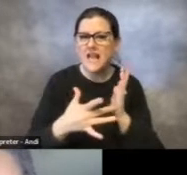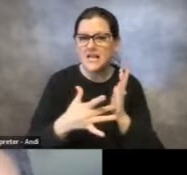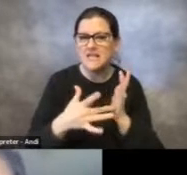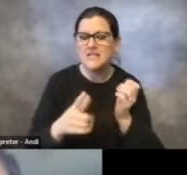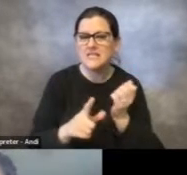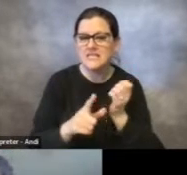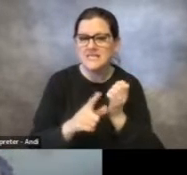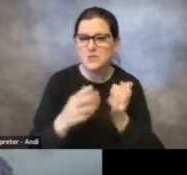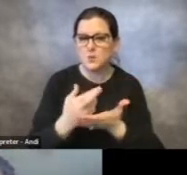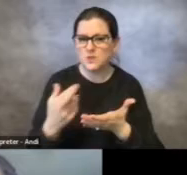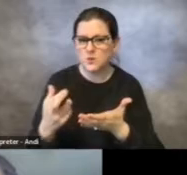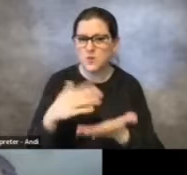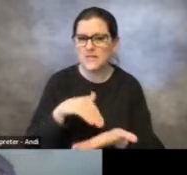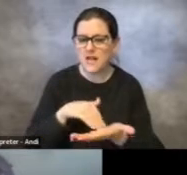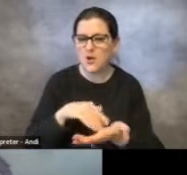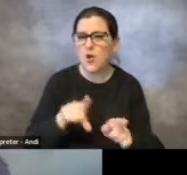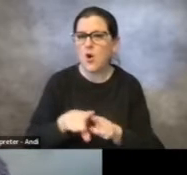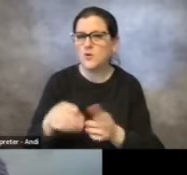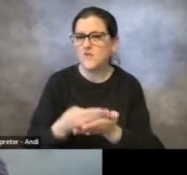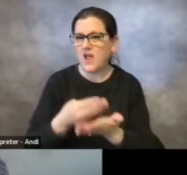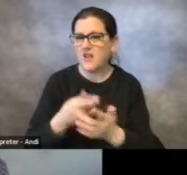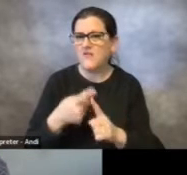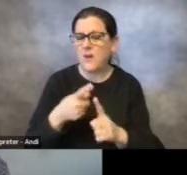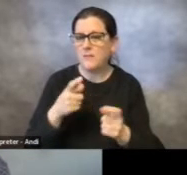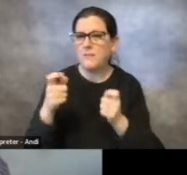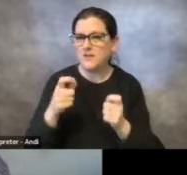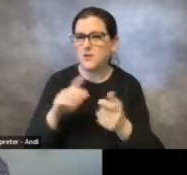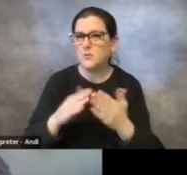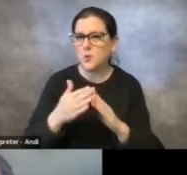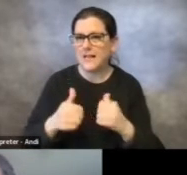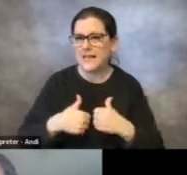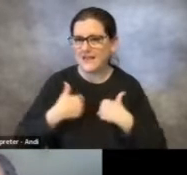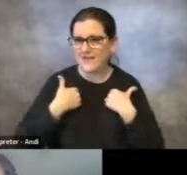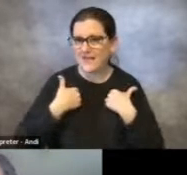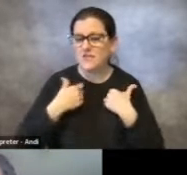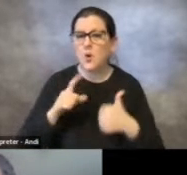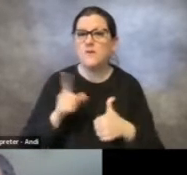also is funded by the Administration on Community Living. So first of all, we'll go to the next slide. We will